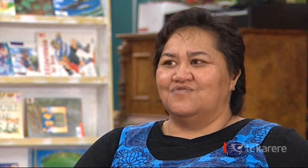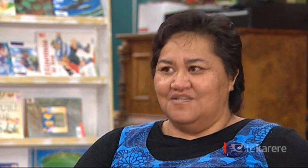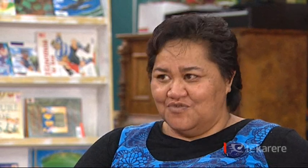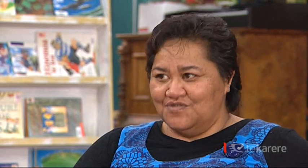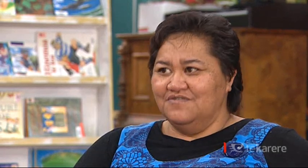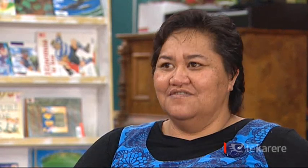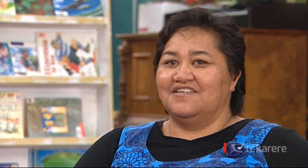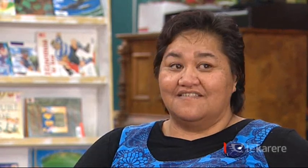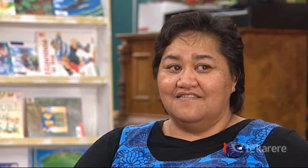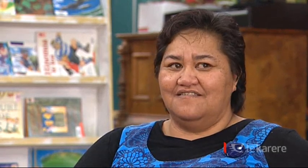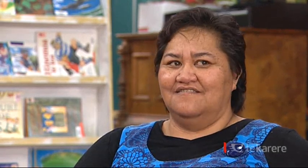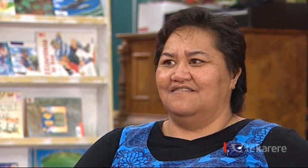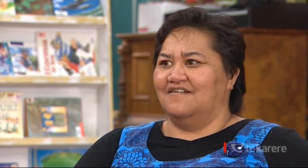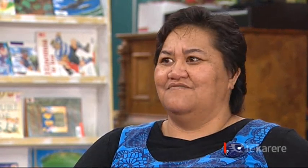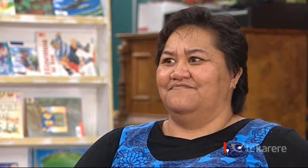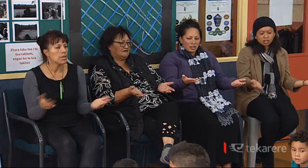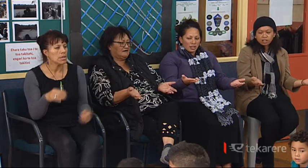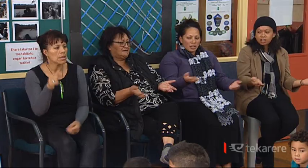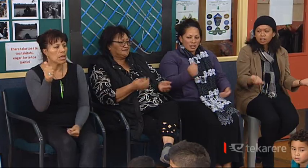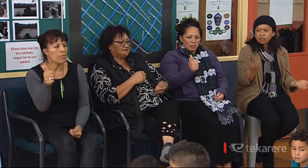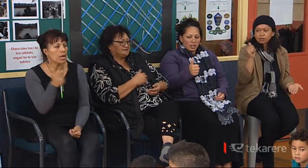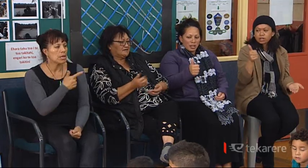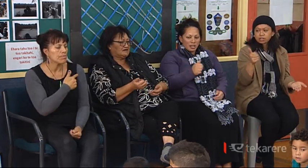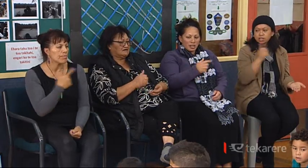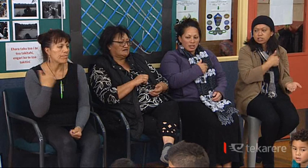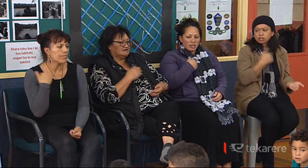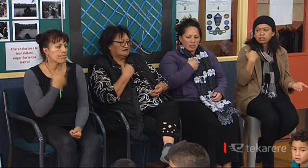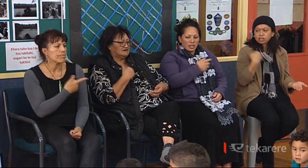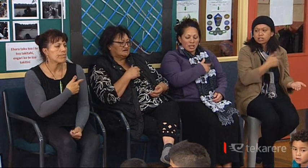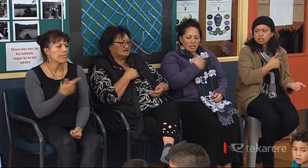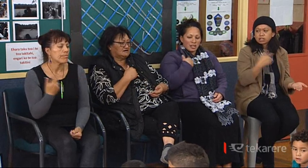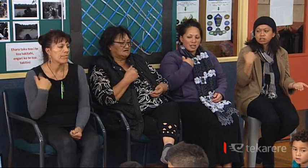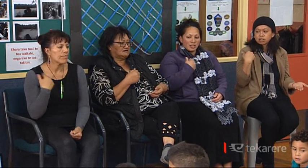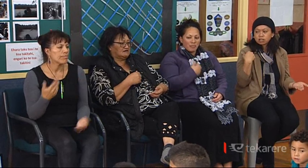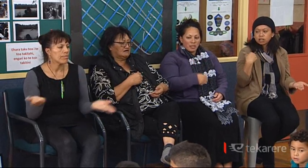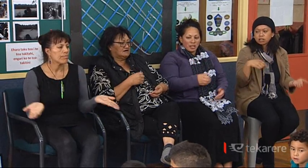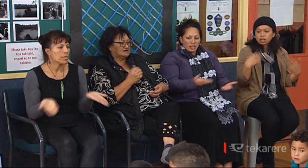Teach it in schools so it is seen everywhere. If that is implemented,